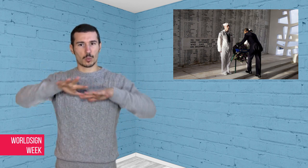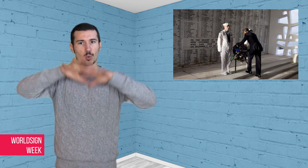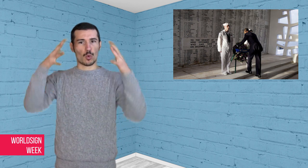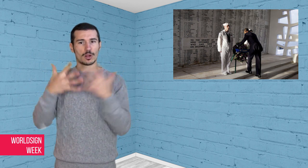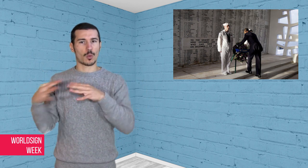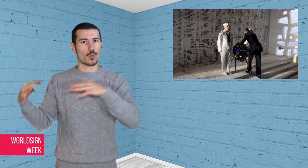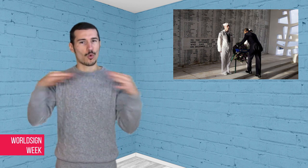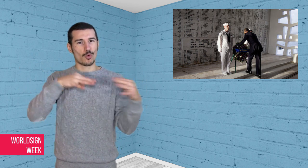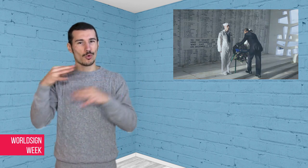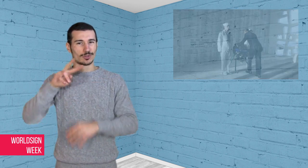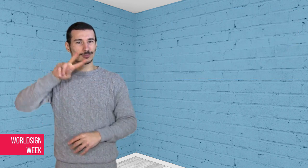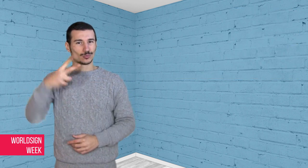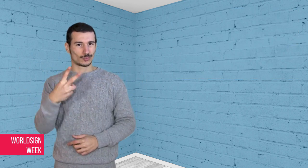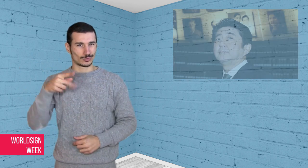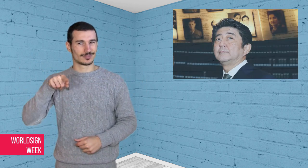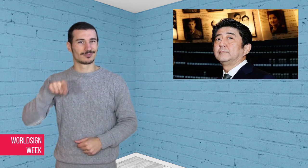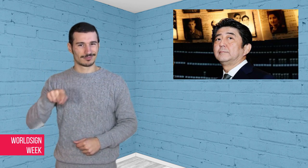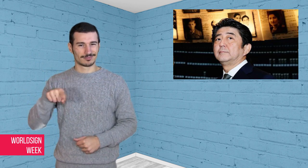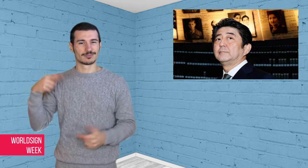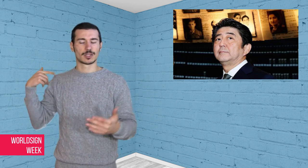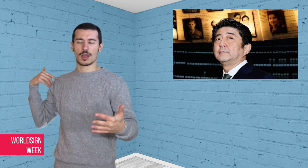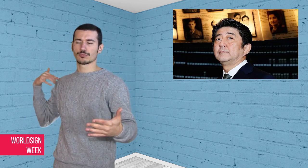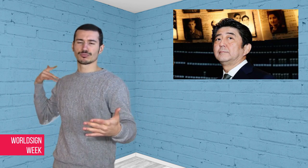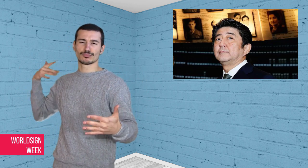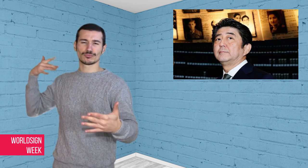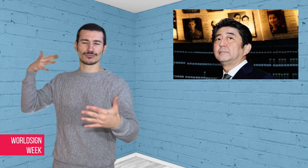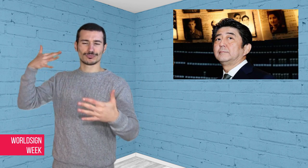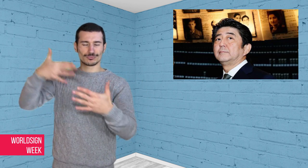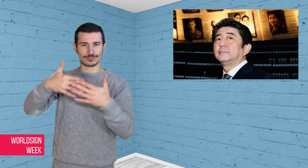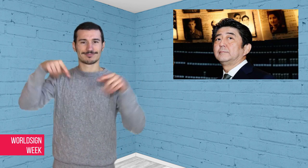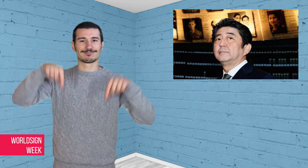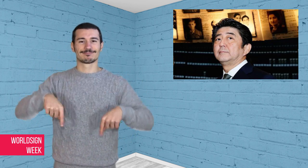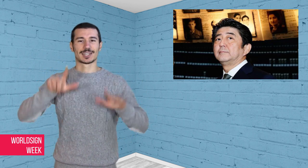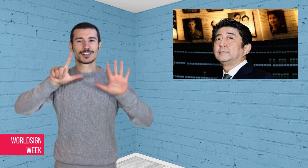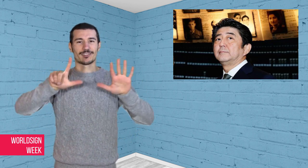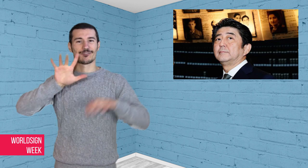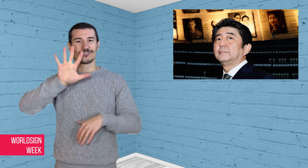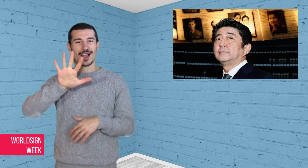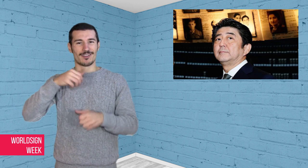of the 75th anniversary of the Pearl Harbor